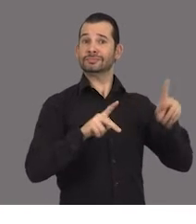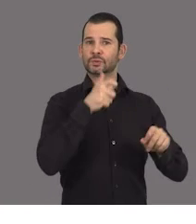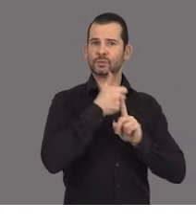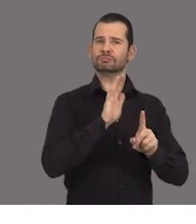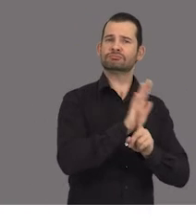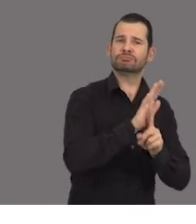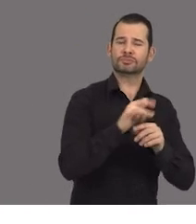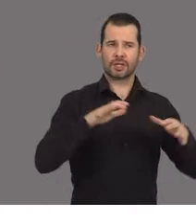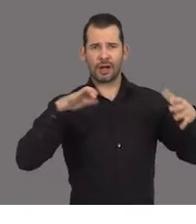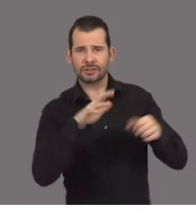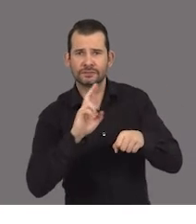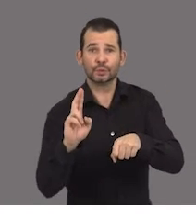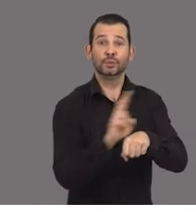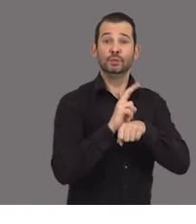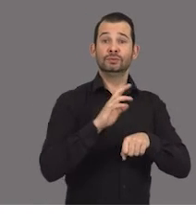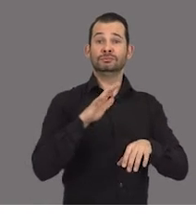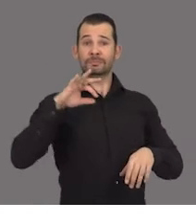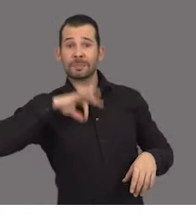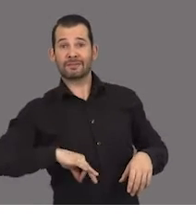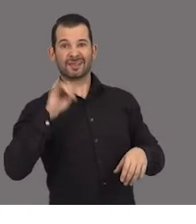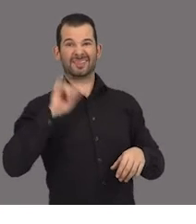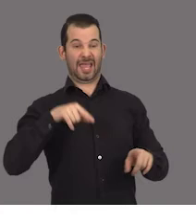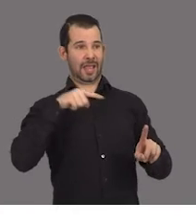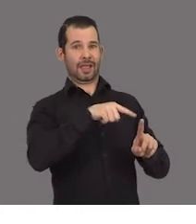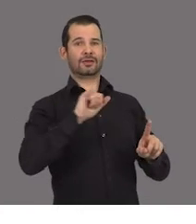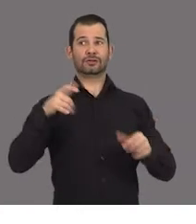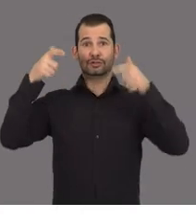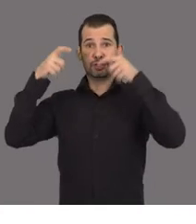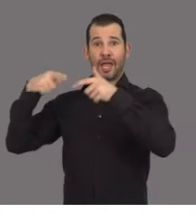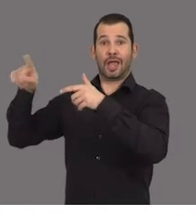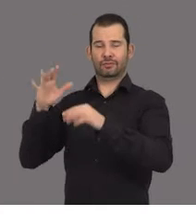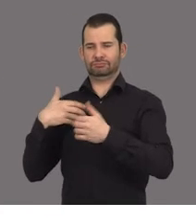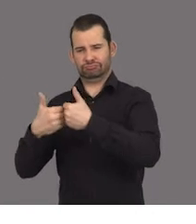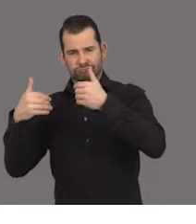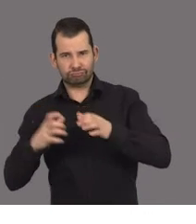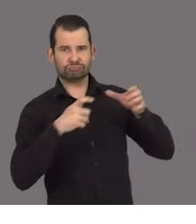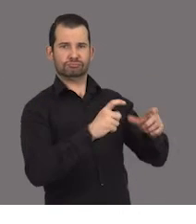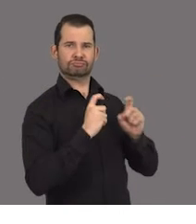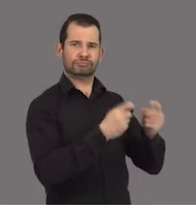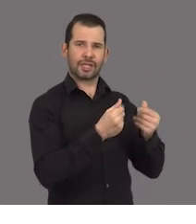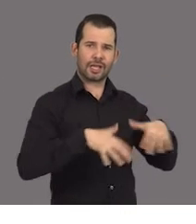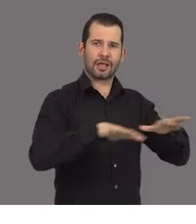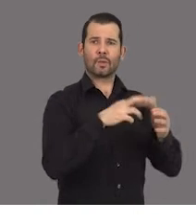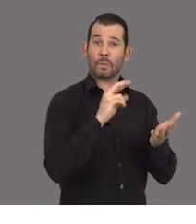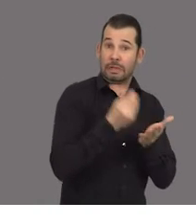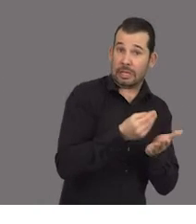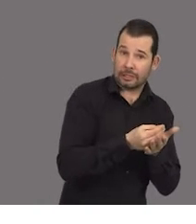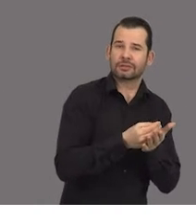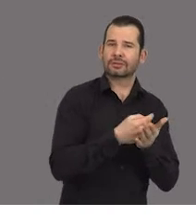benefit the Crown has set apart land or money, or who have been declared to be a